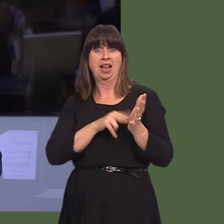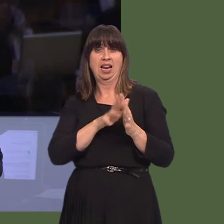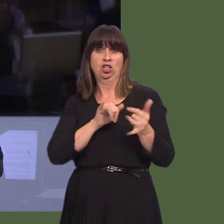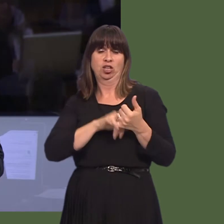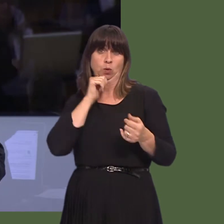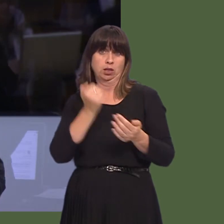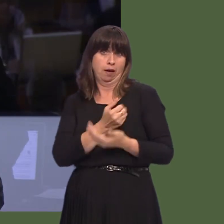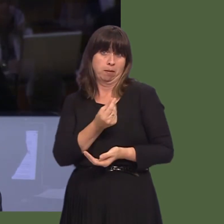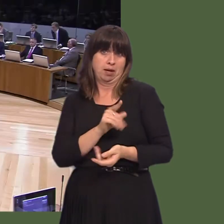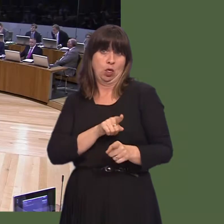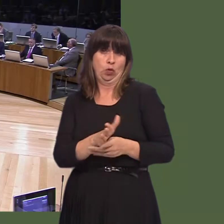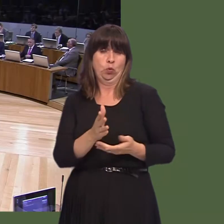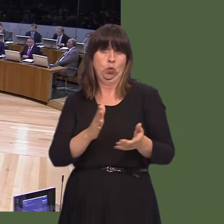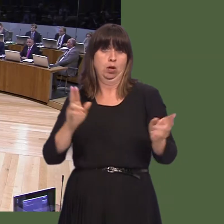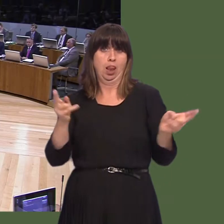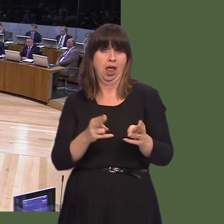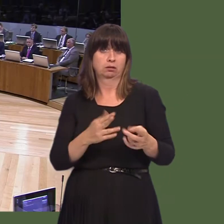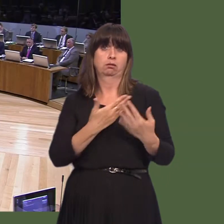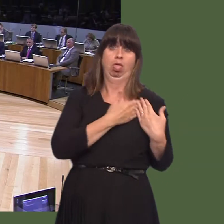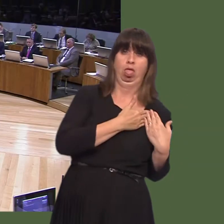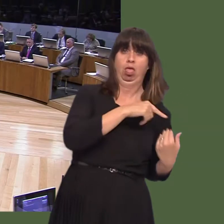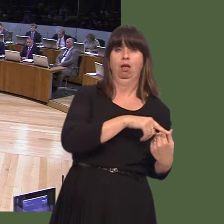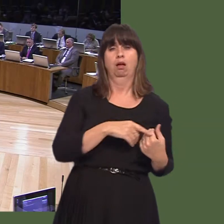Carwyn Jones AM: The Member is quite correct to say that, currently, services for patients